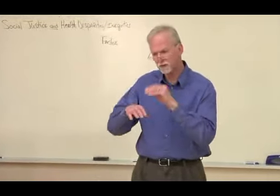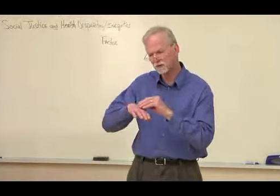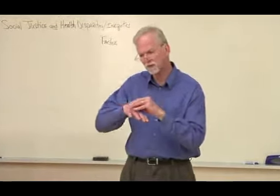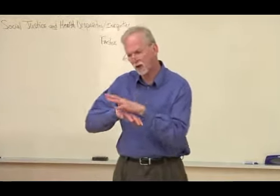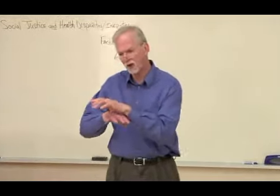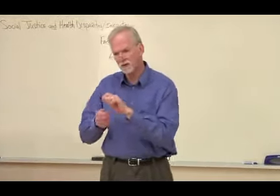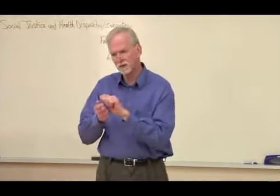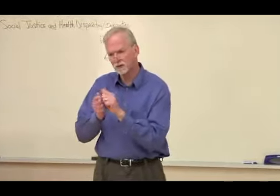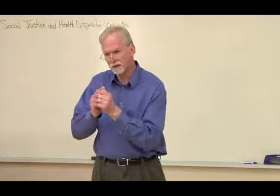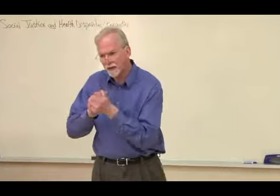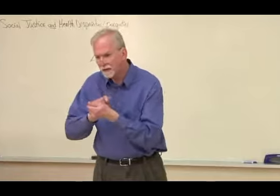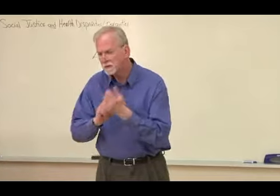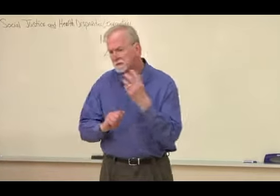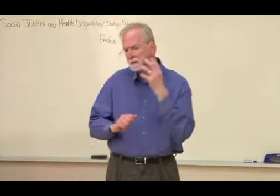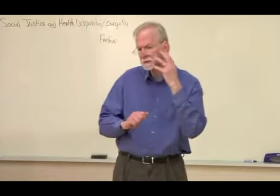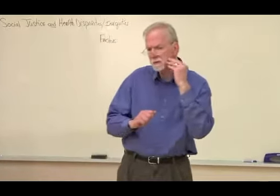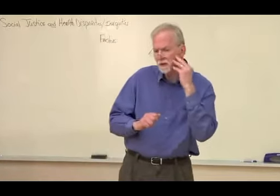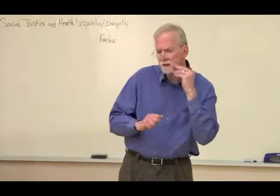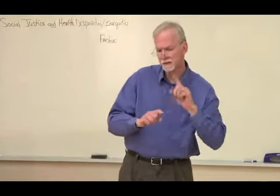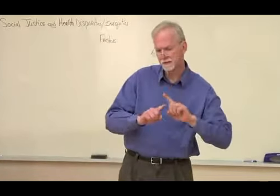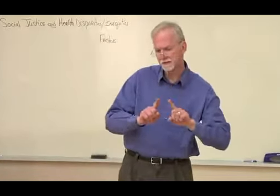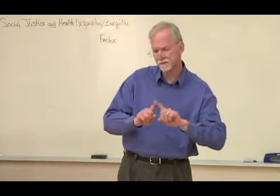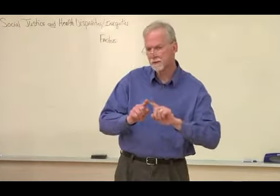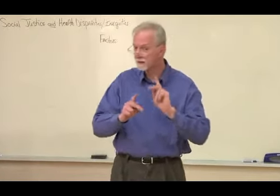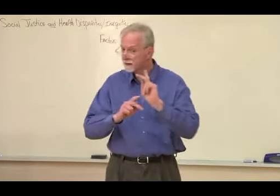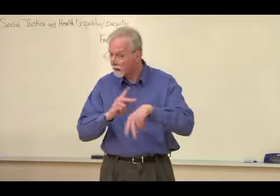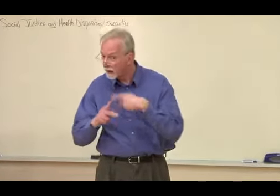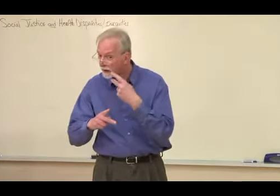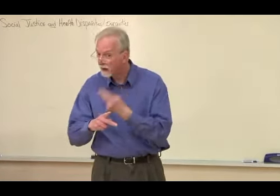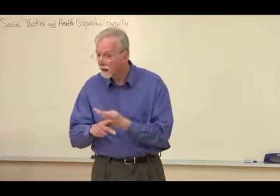experience different kinds of health problems